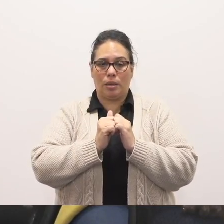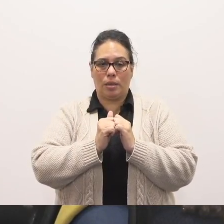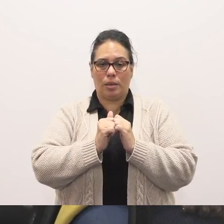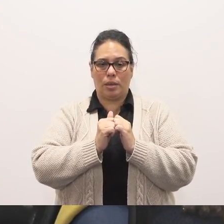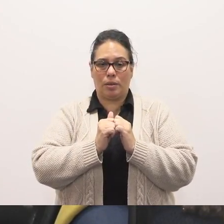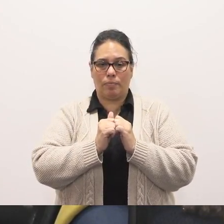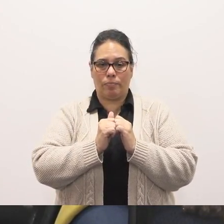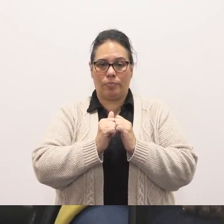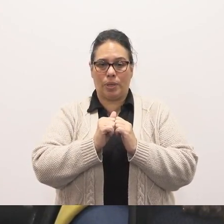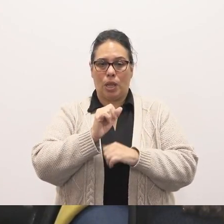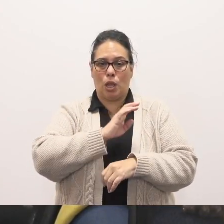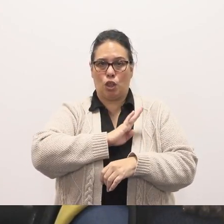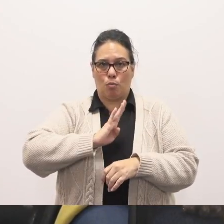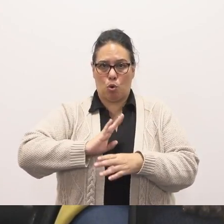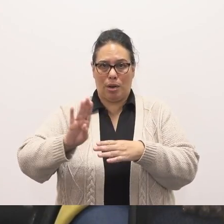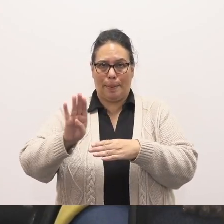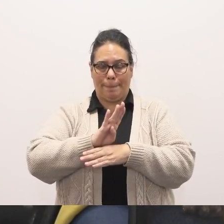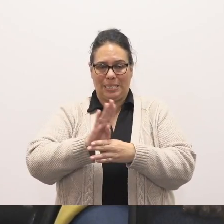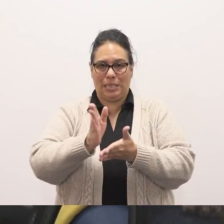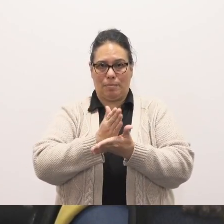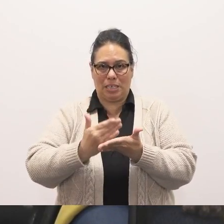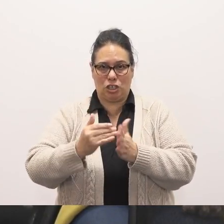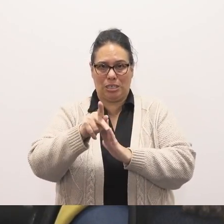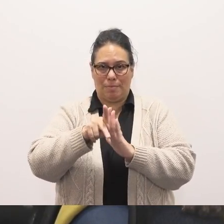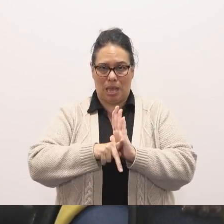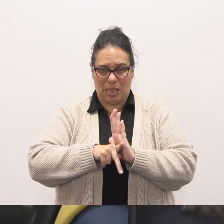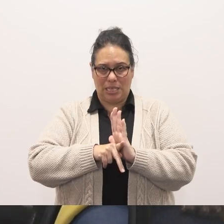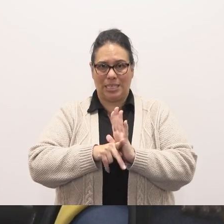the Board, Business, Budget, and Policy Committee